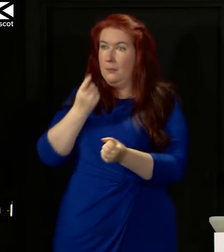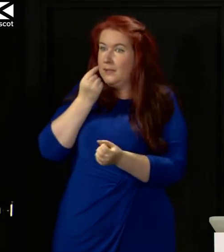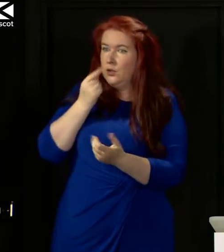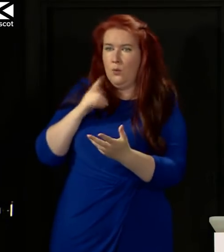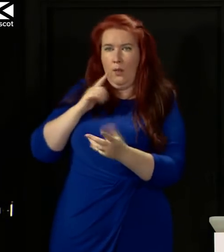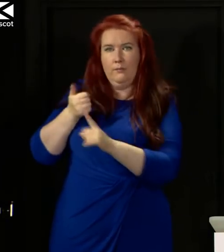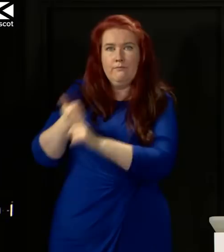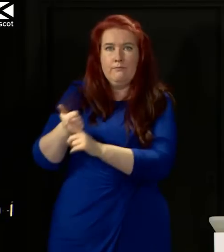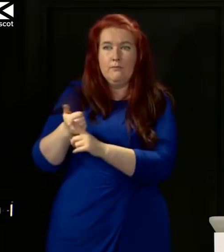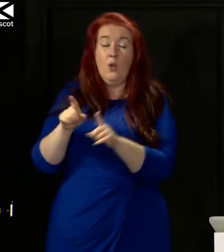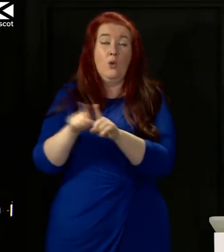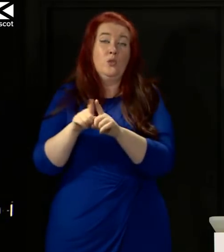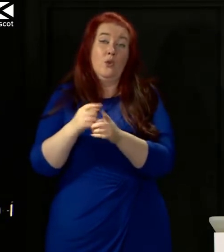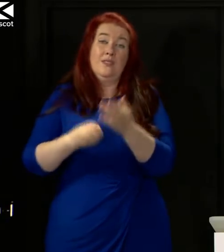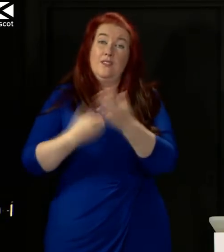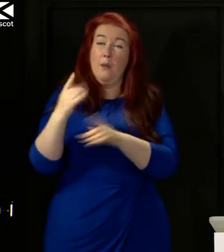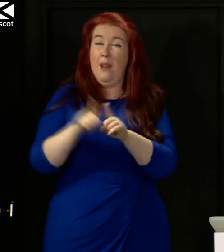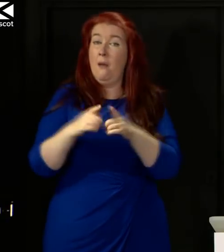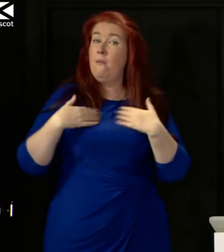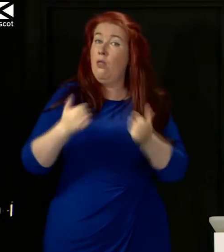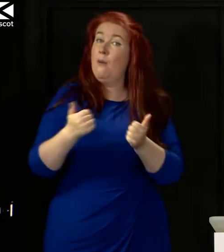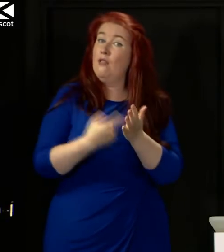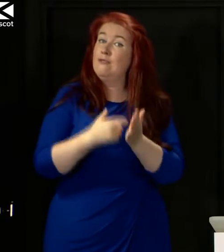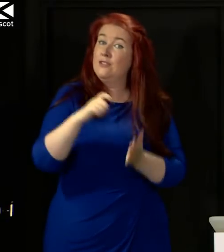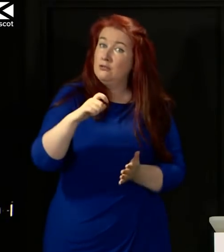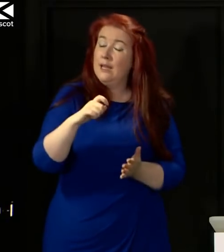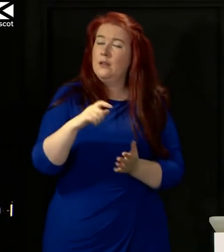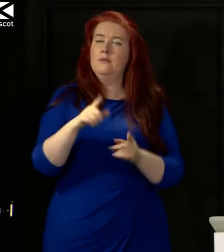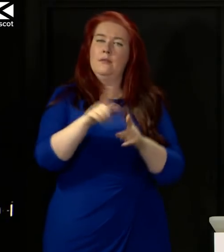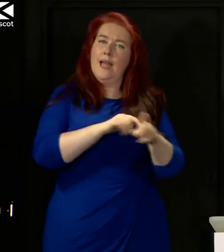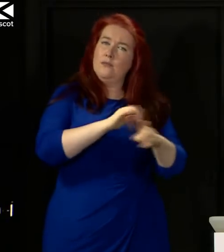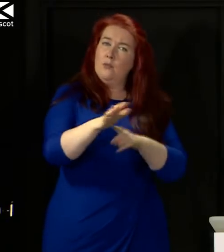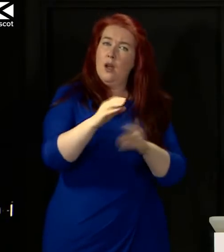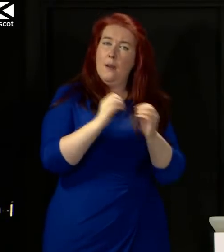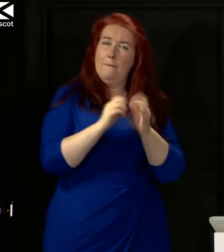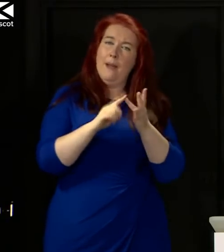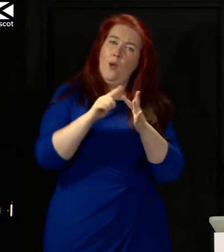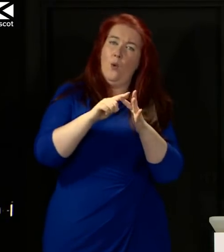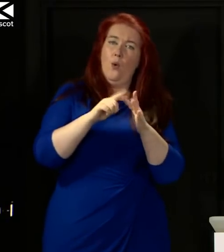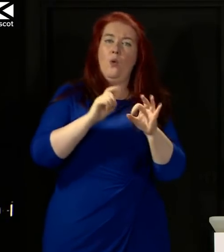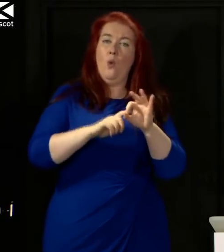such as Ravenscraig, Edinburgh Bioquarter and the Michelin site in Dundee.